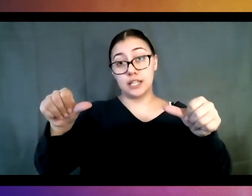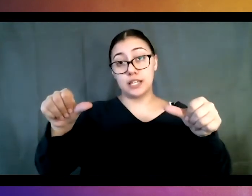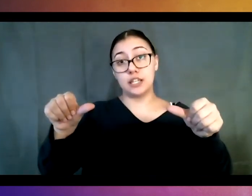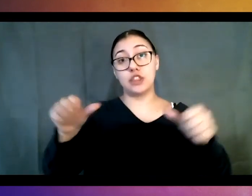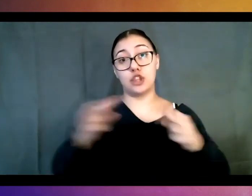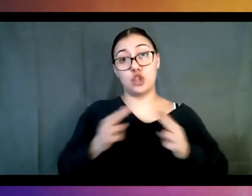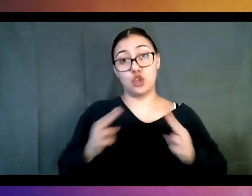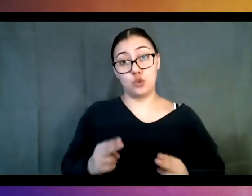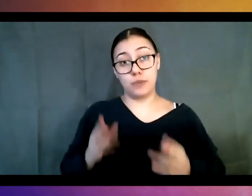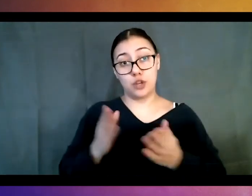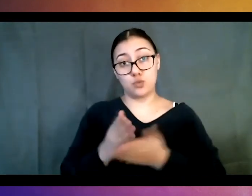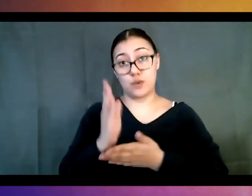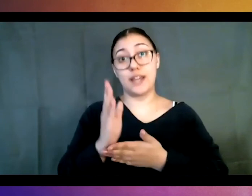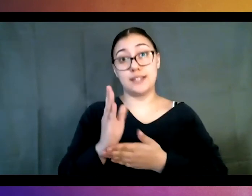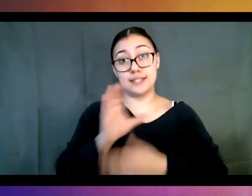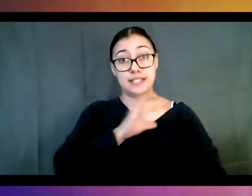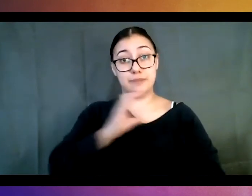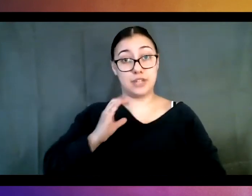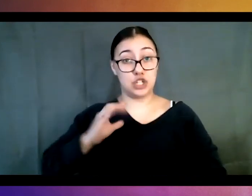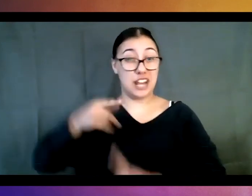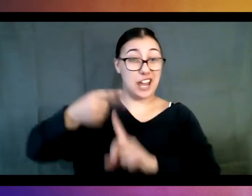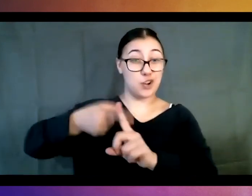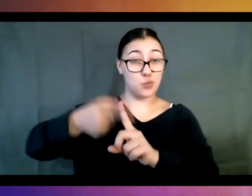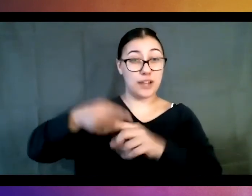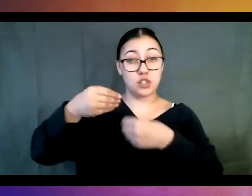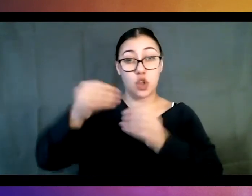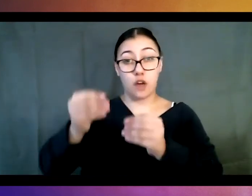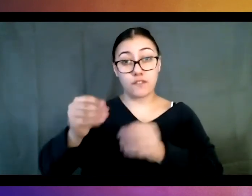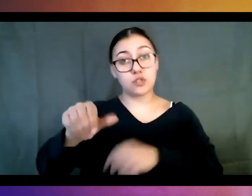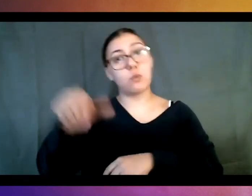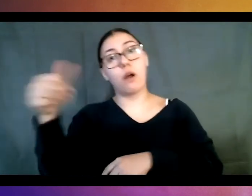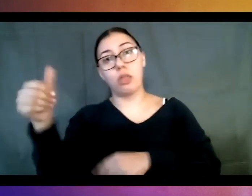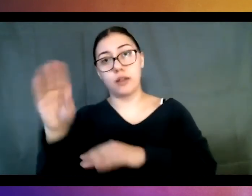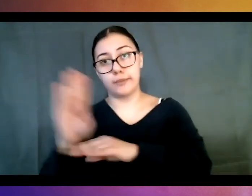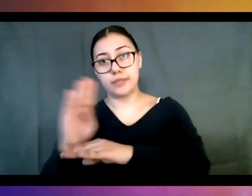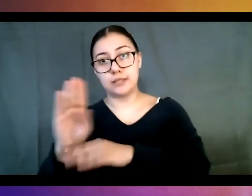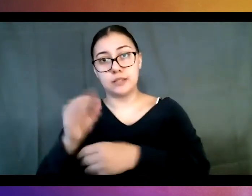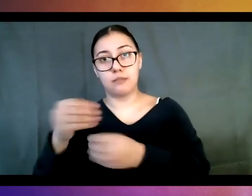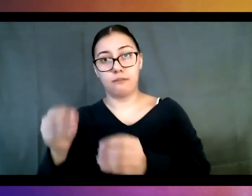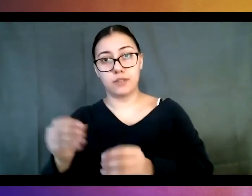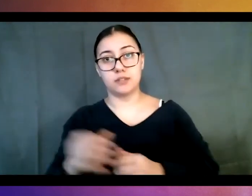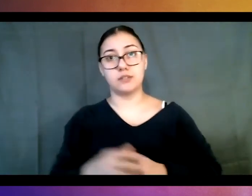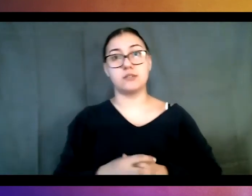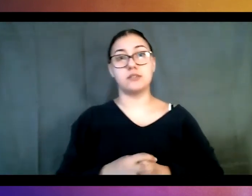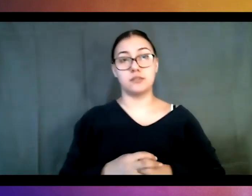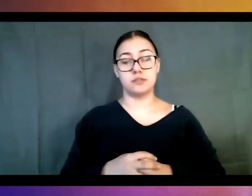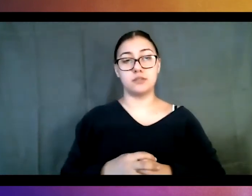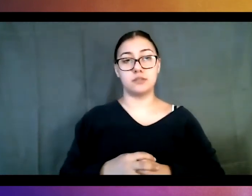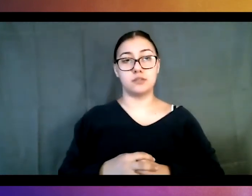at a rental office or other business office, agreement